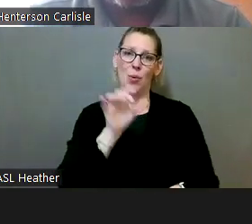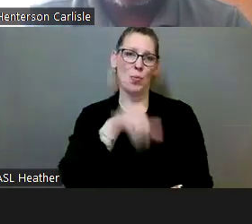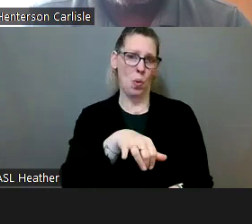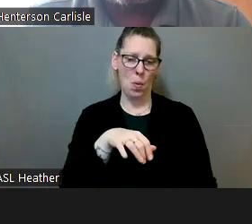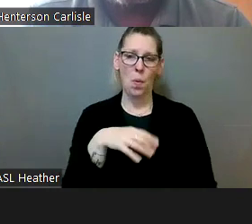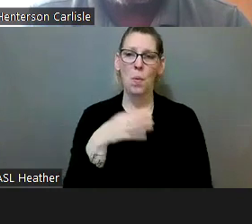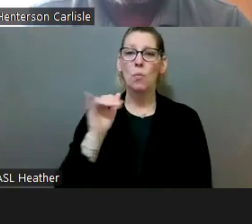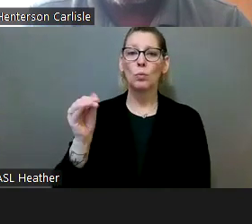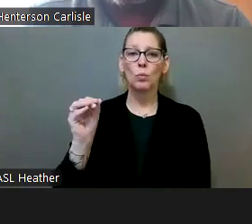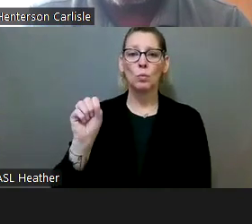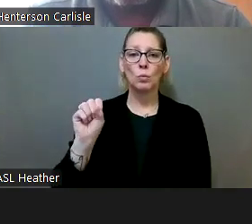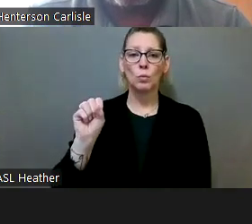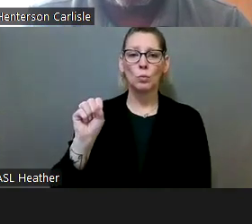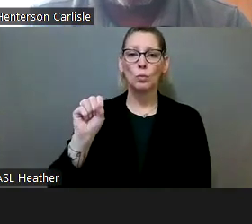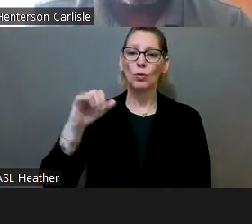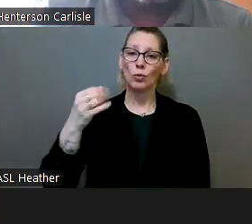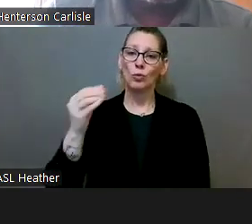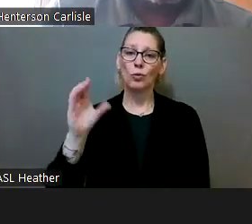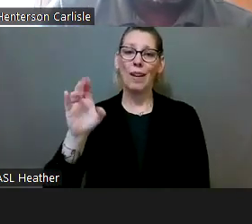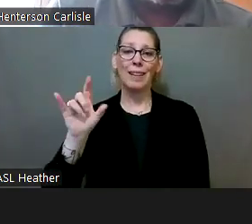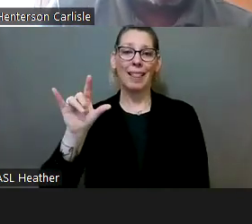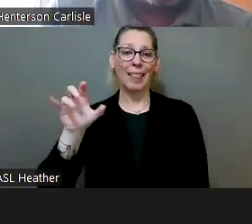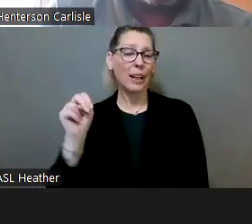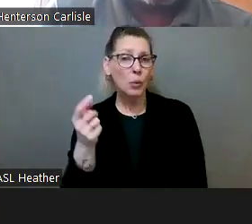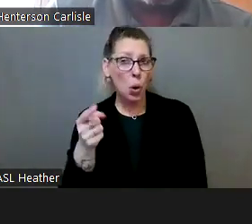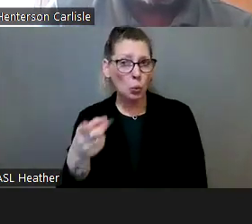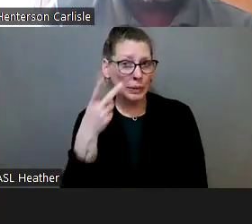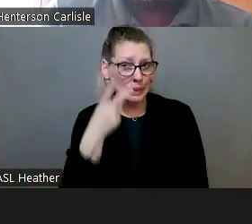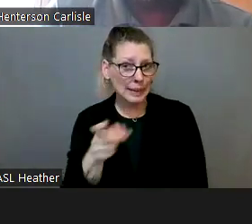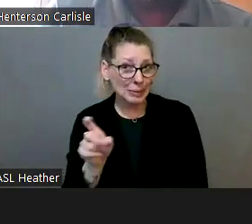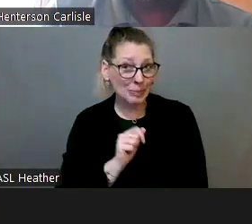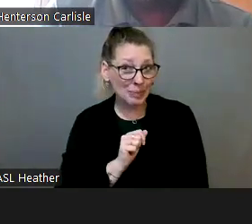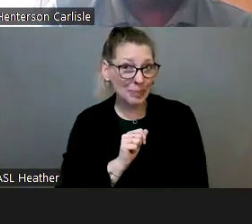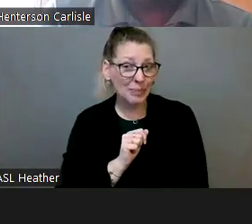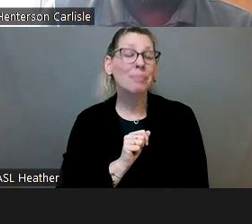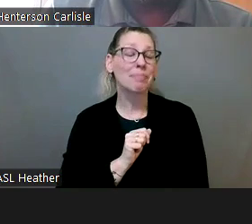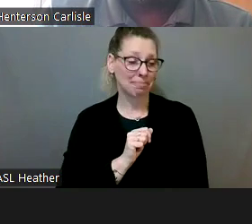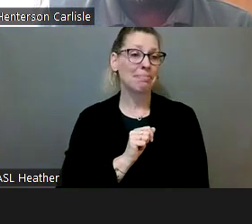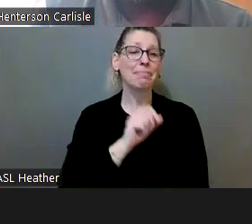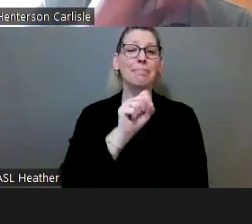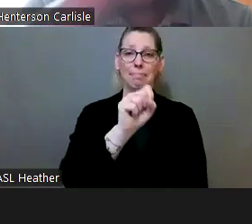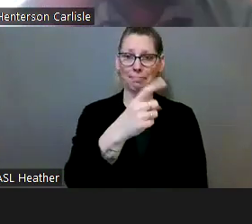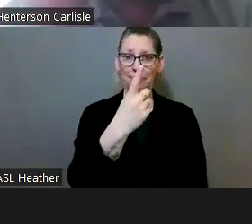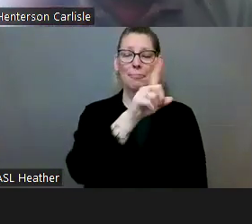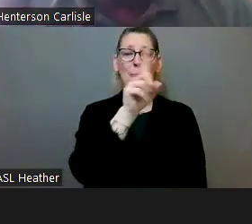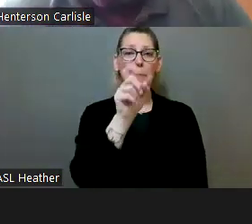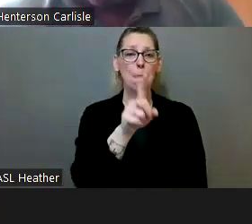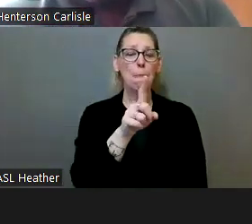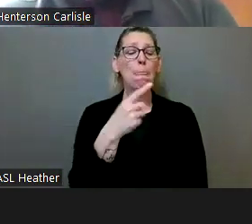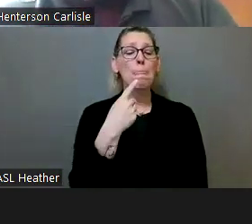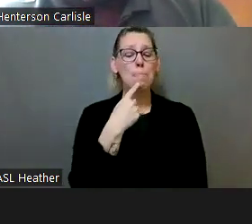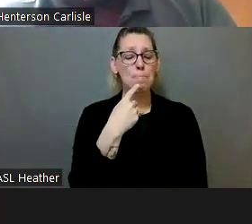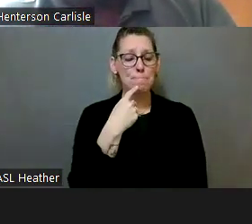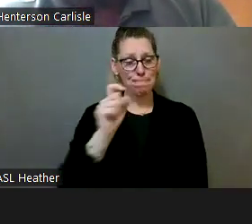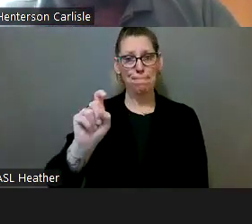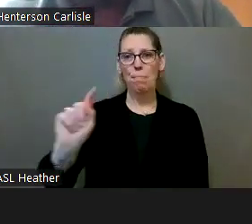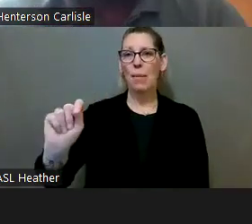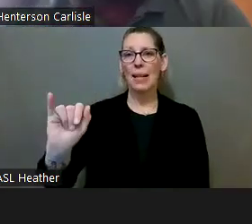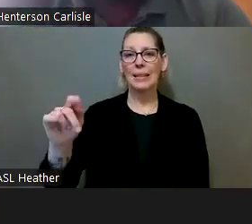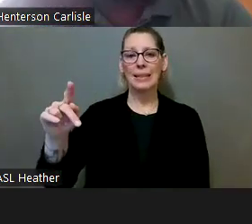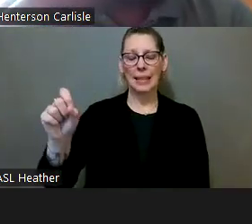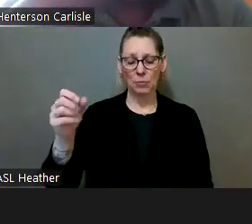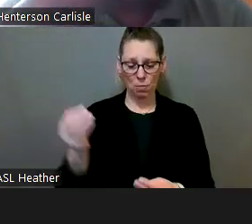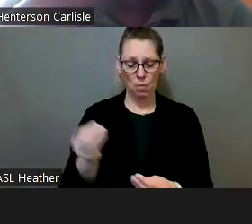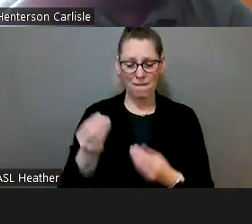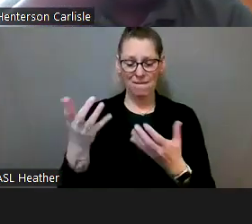what did you see out there? We have a question - it states, are their tips for providing resources